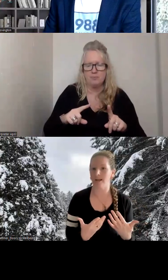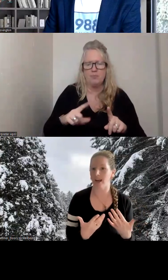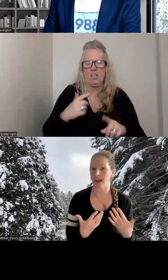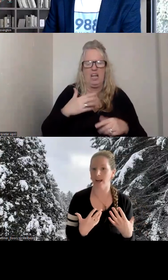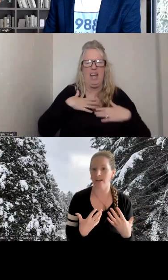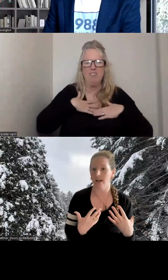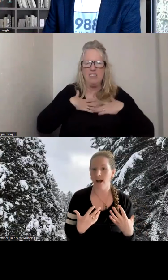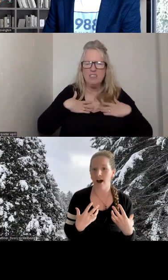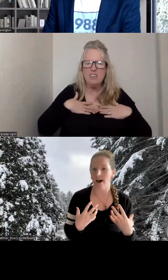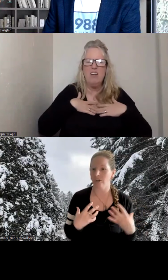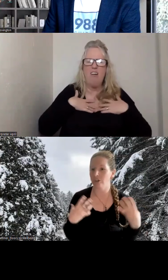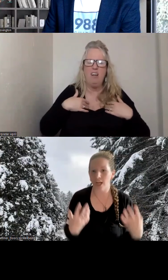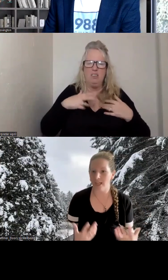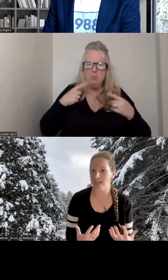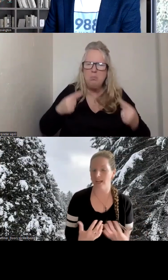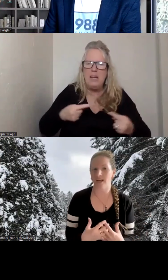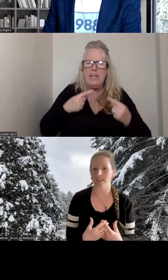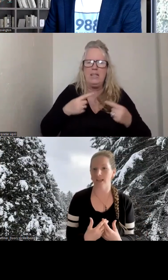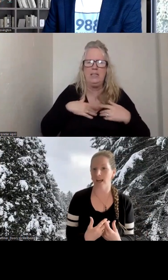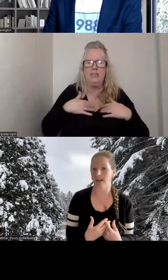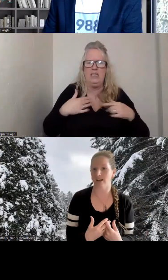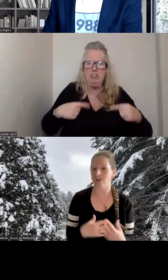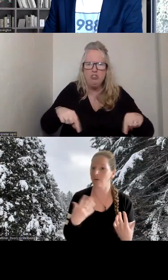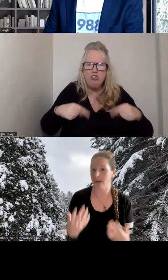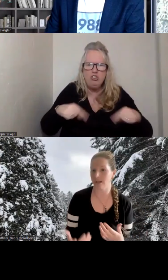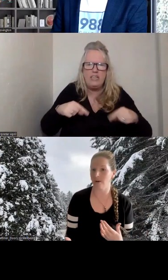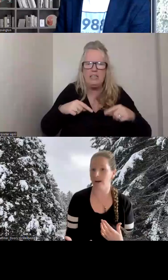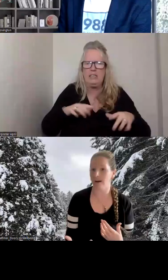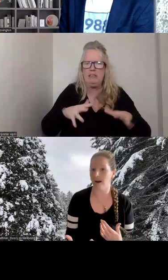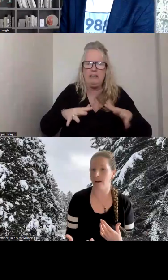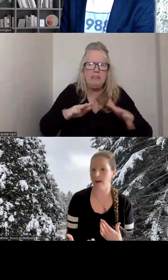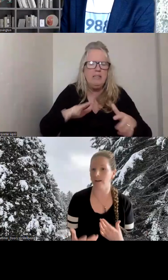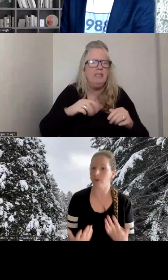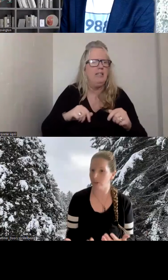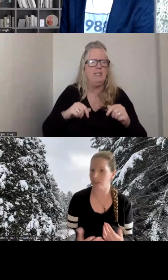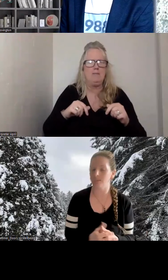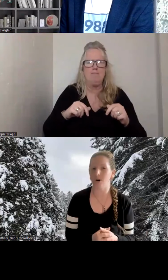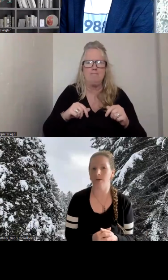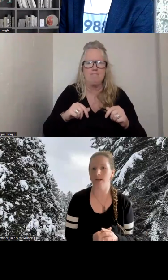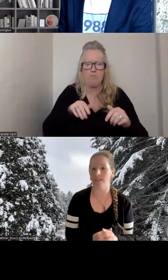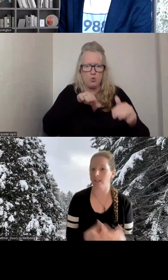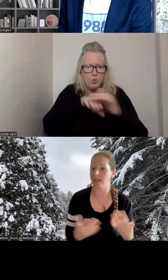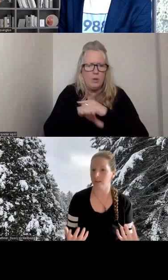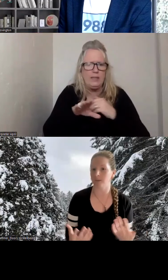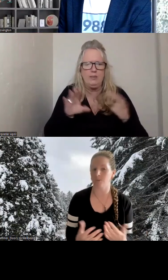PAIN, SHAKINESS AND GOING TO THE EMERGENCY DEPARTMENT AND SEEKING